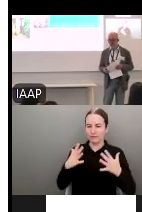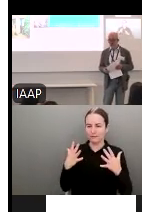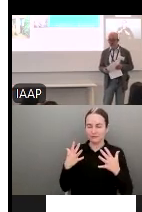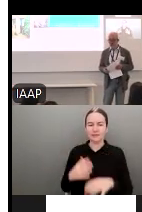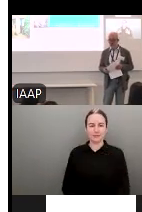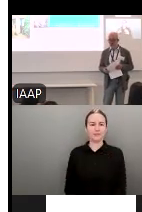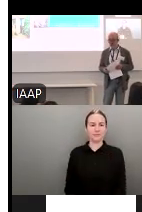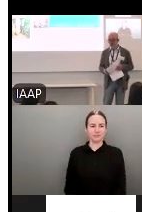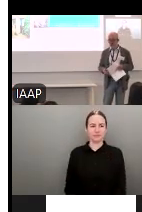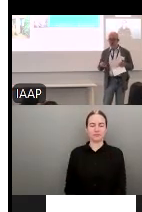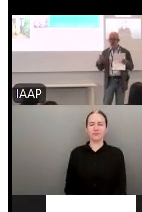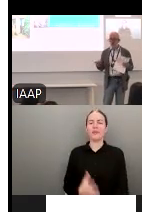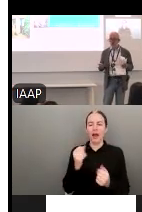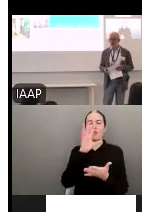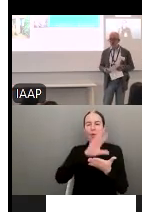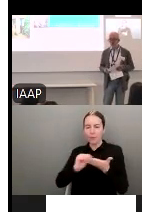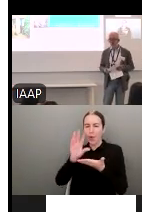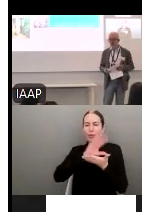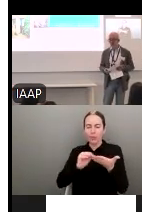and, a knowledge, reviews.